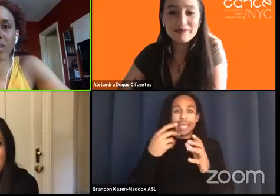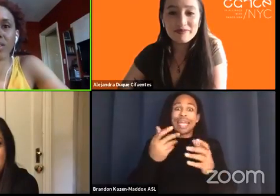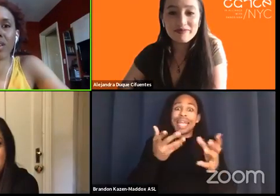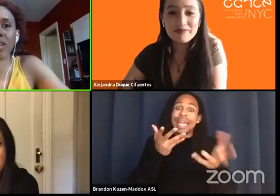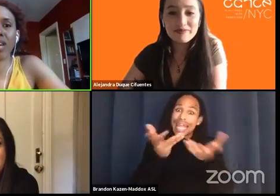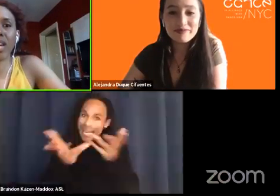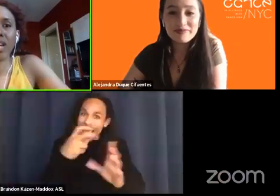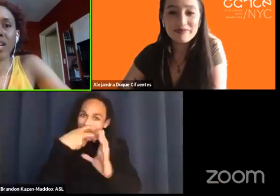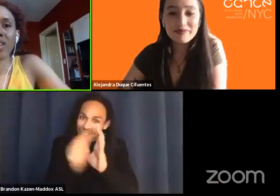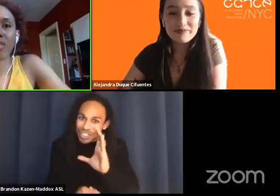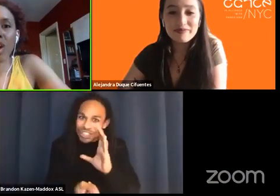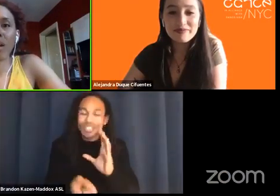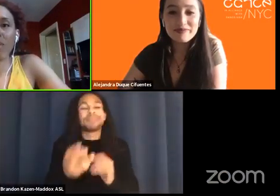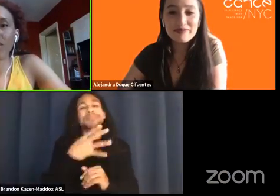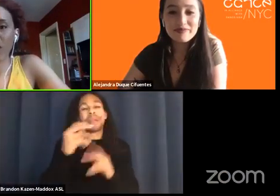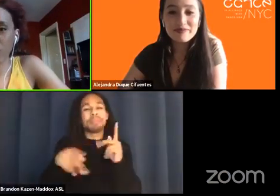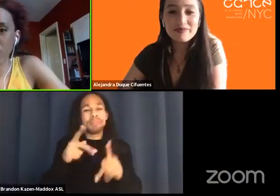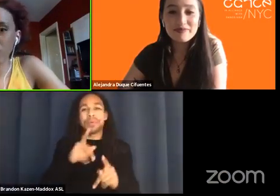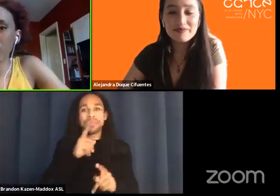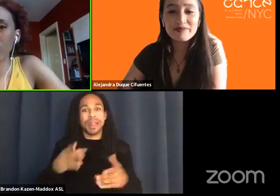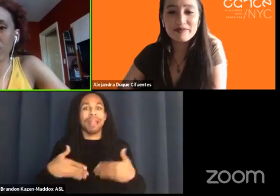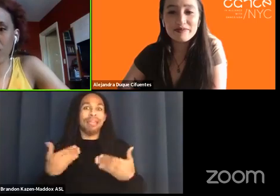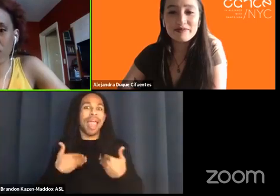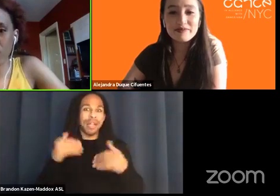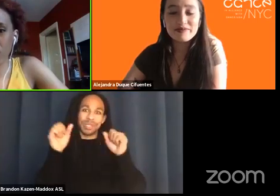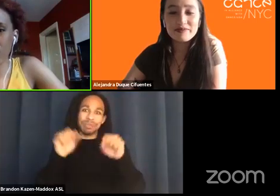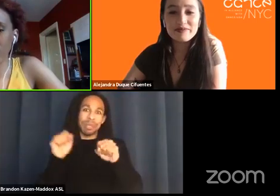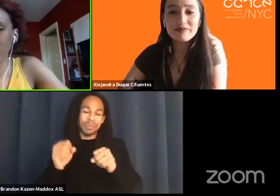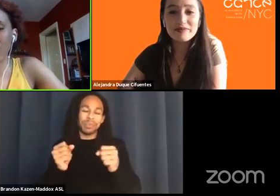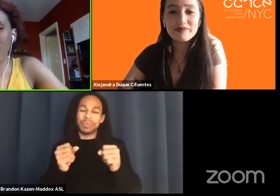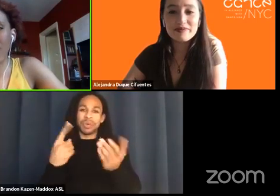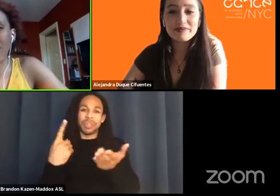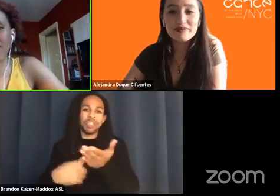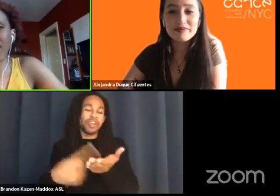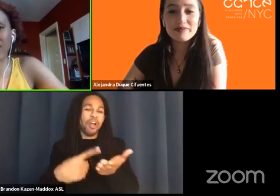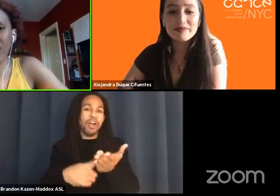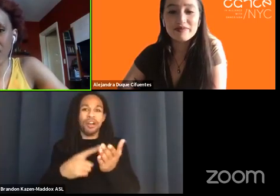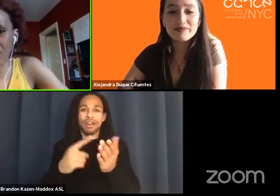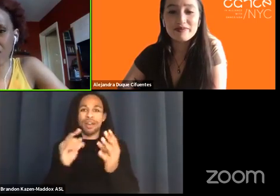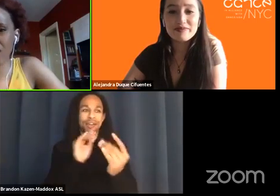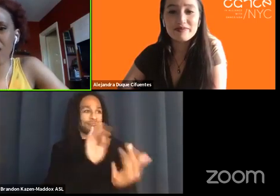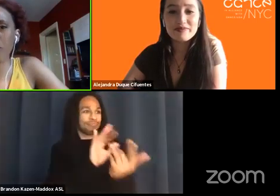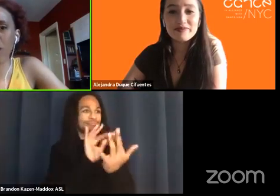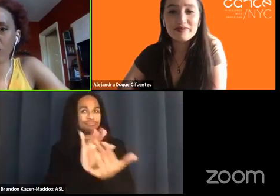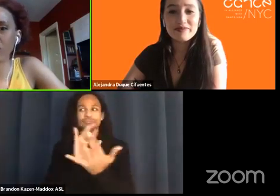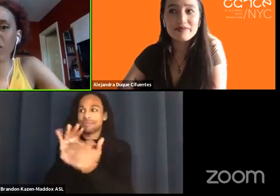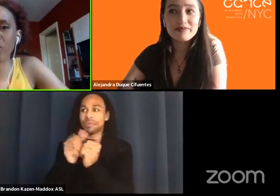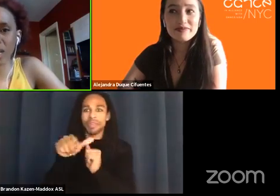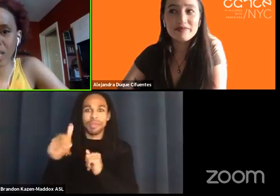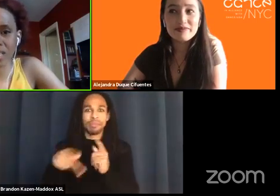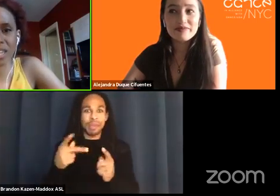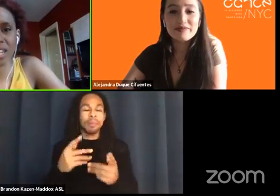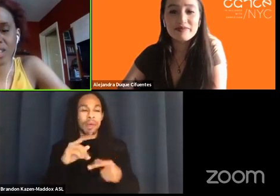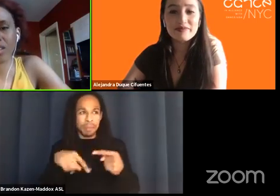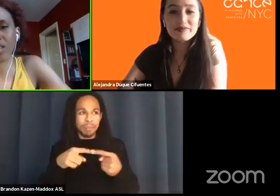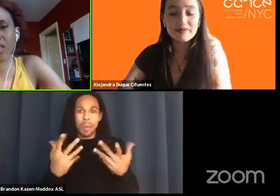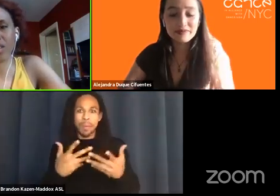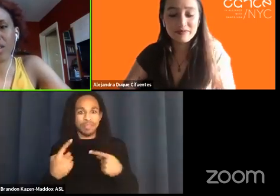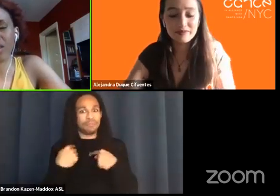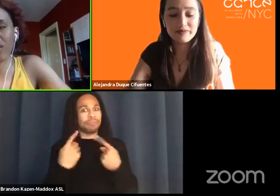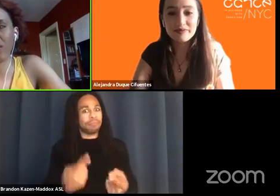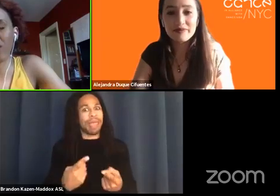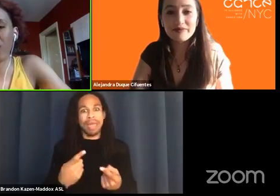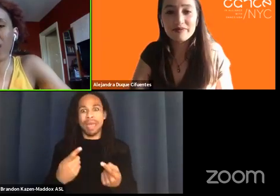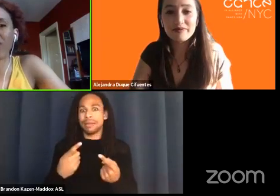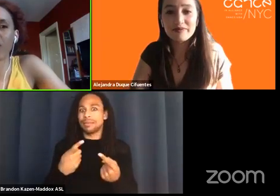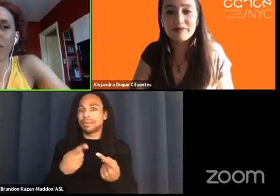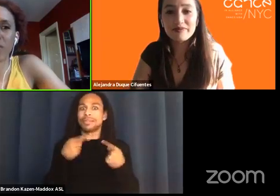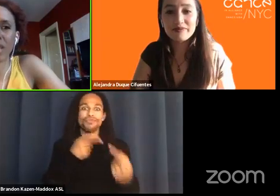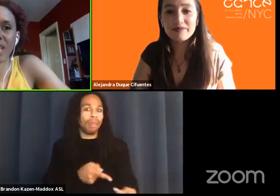nothing. And to all of the many cultural workers in the background who might not be in the